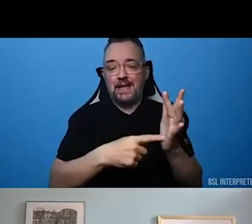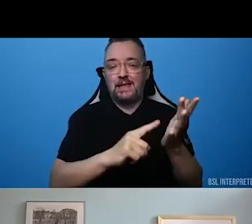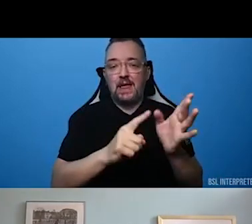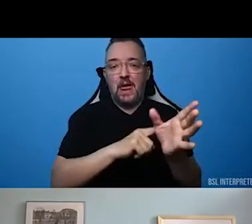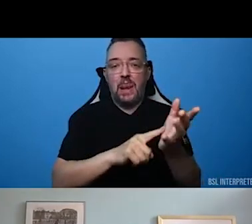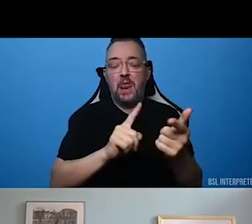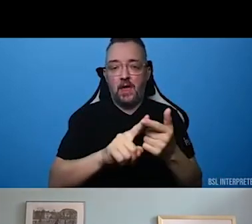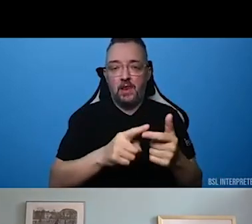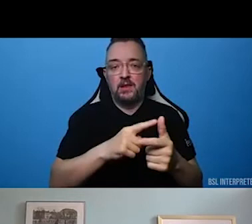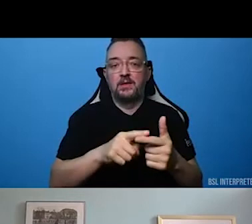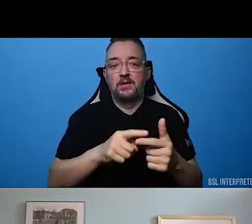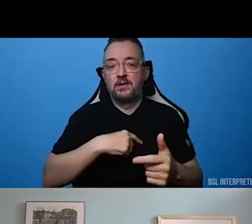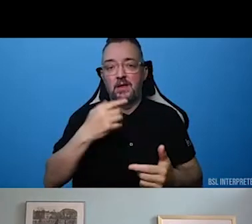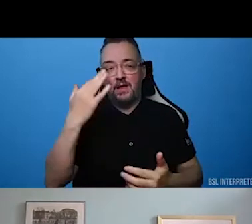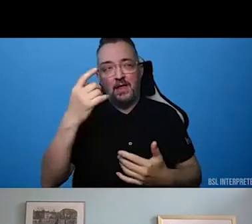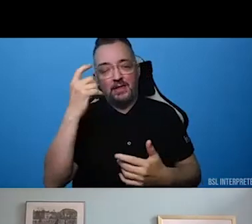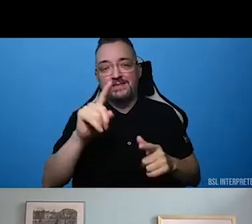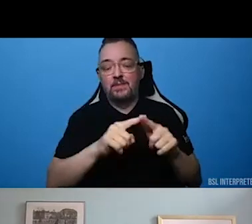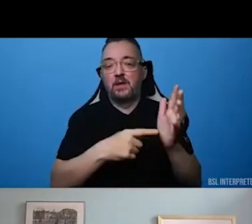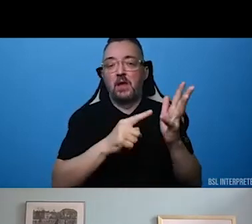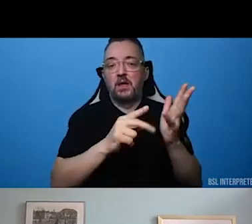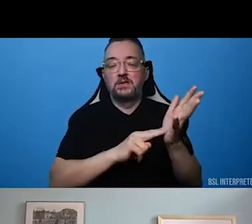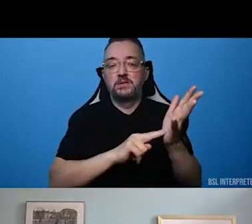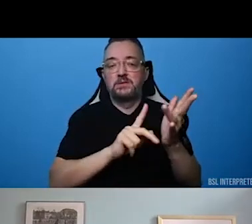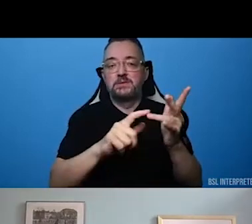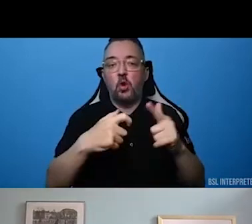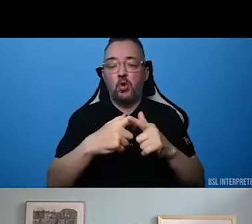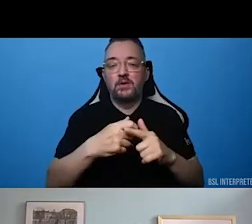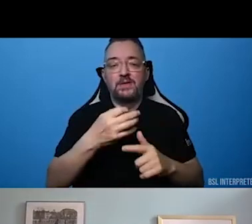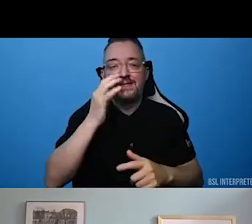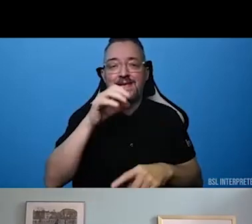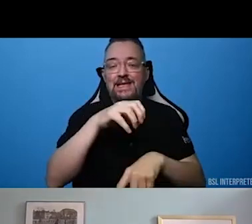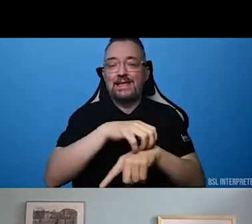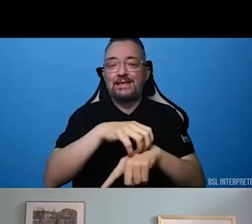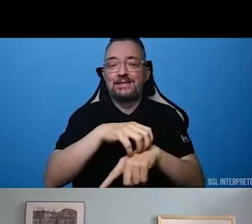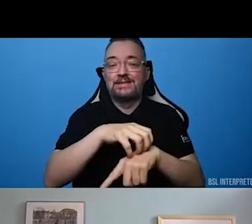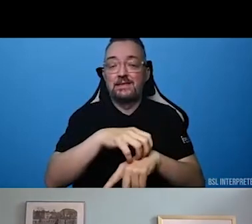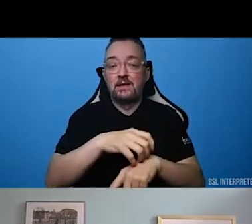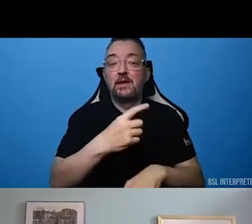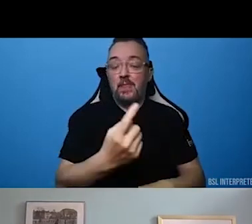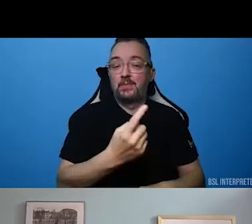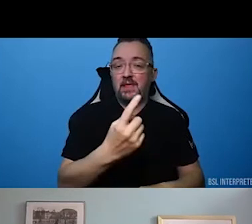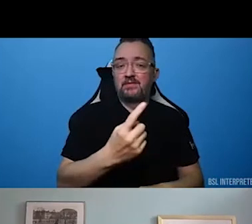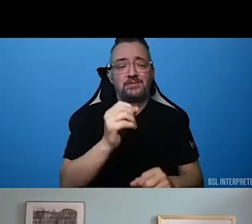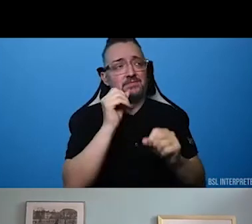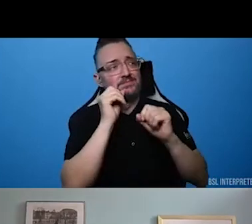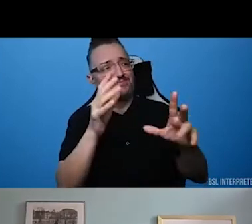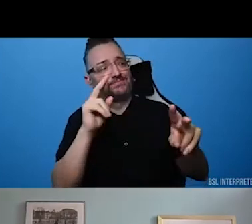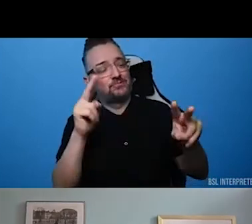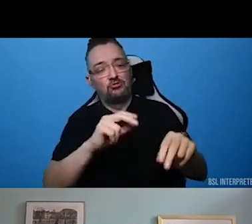We might think about something like Tunnocks tea cakes. Tunnocks tea cakes themselves an icon of Scottish design